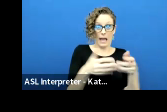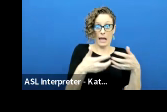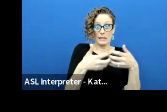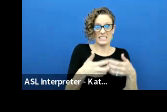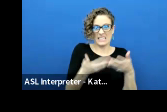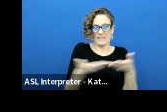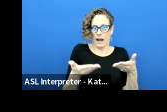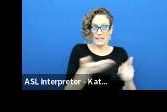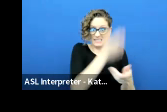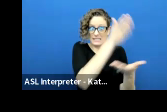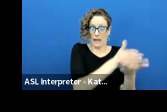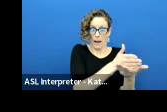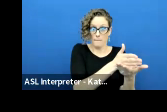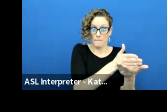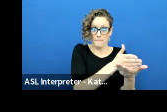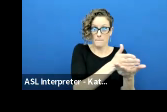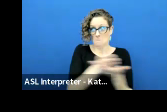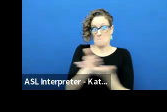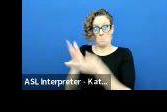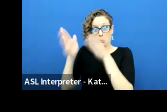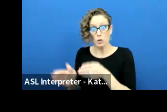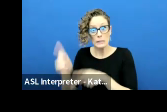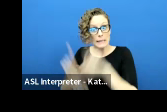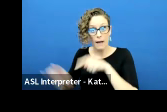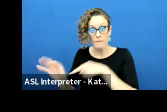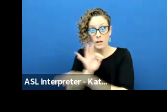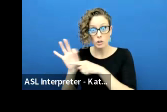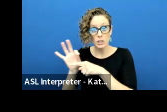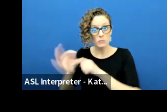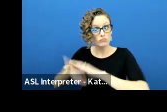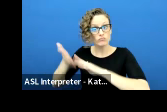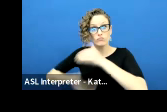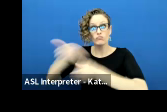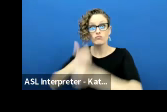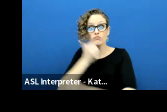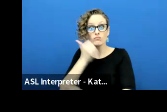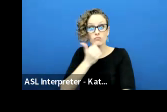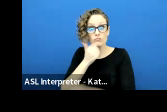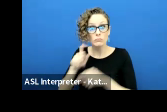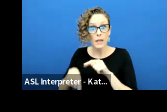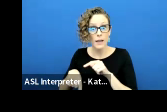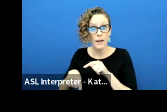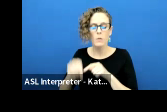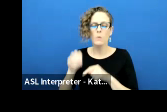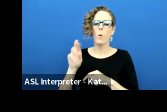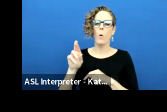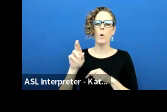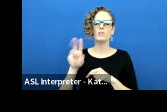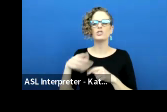I cease to function as you know through my normal everyday activities or is it just important or is